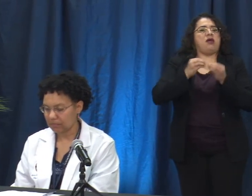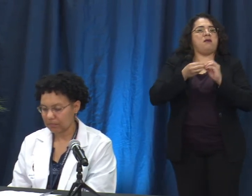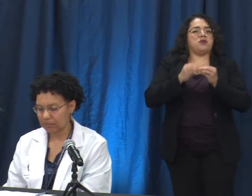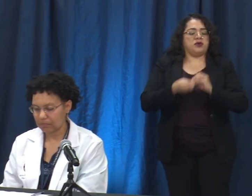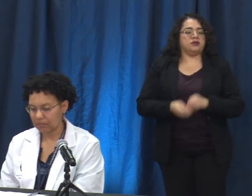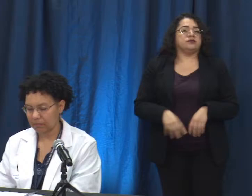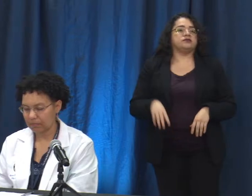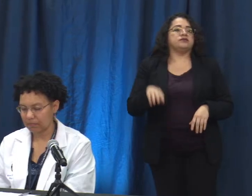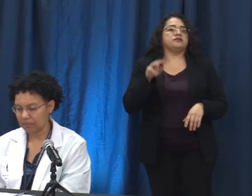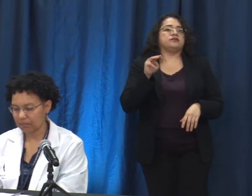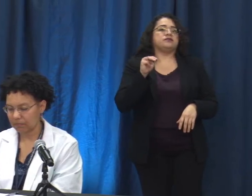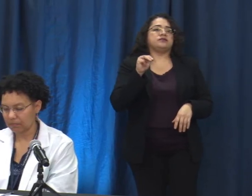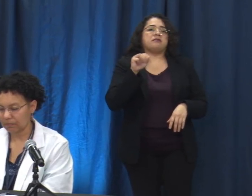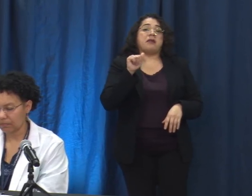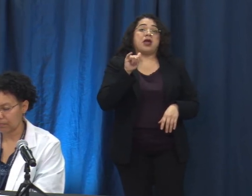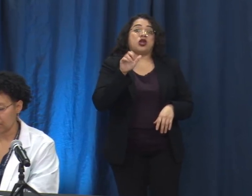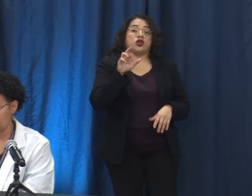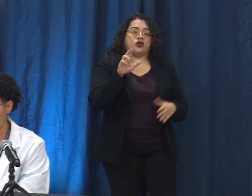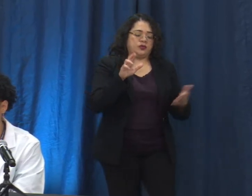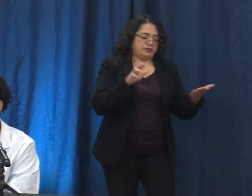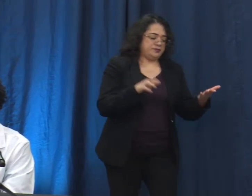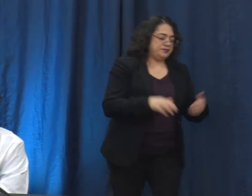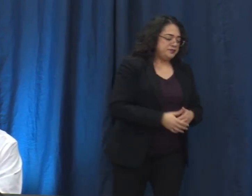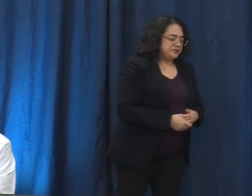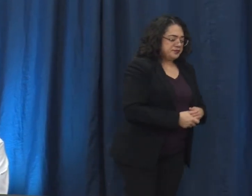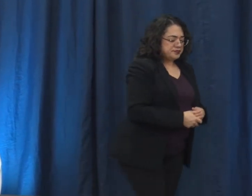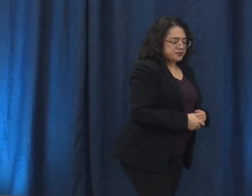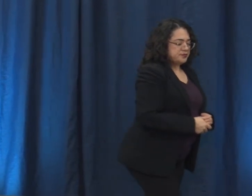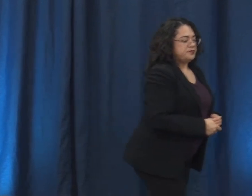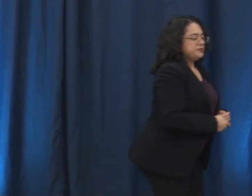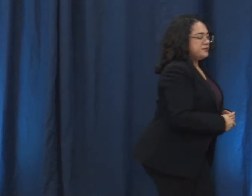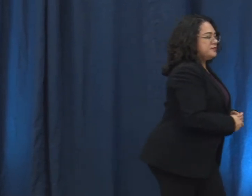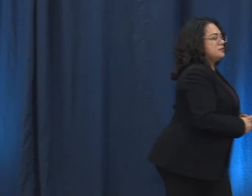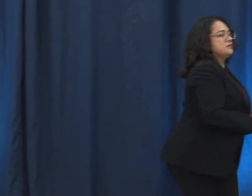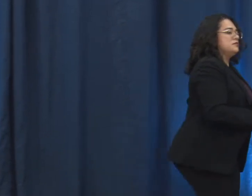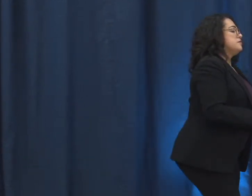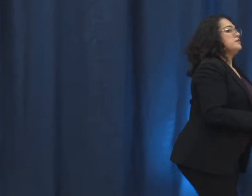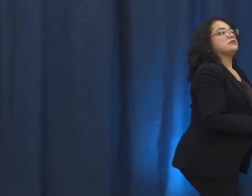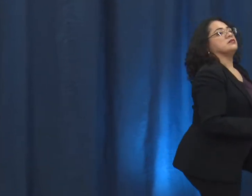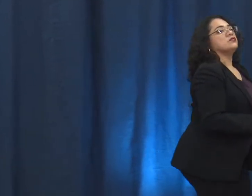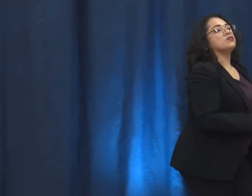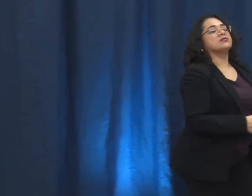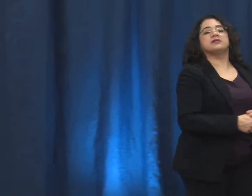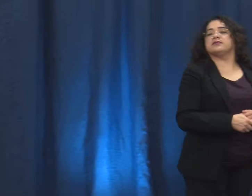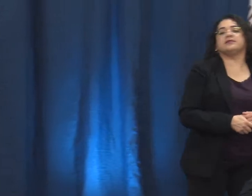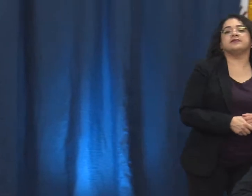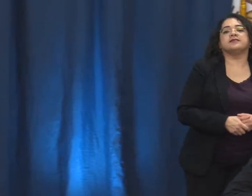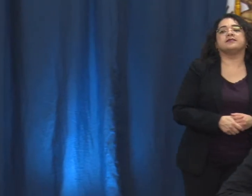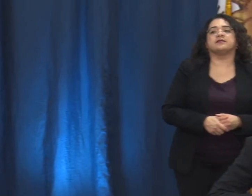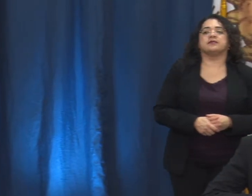going to take one more question from social media and this is also related to the homelessness and we you've certainly done a lot of work with regard to